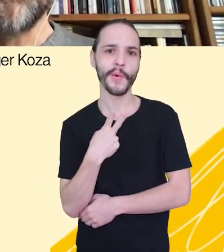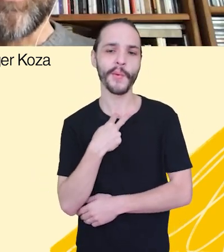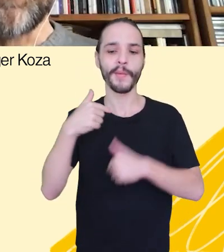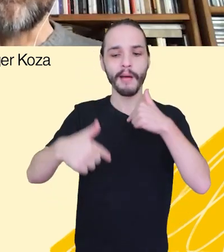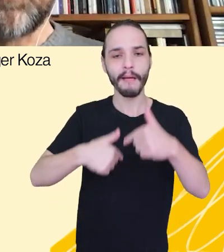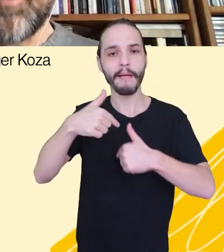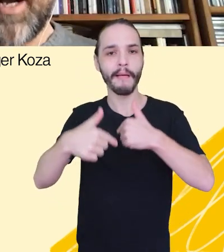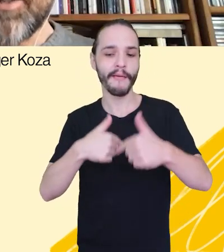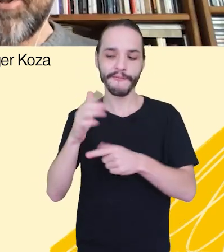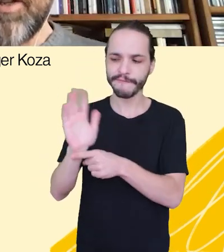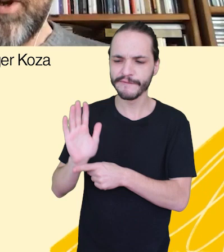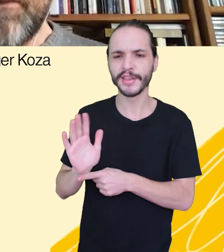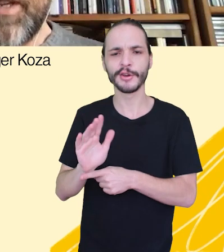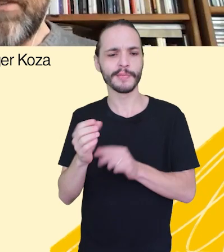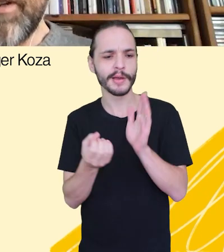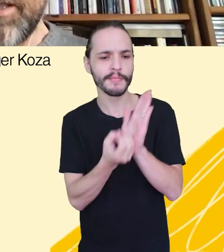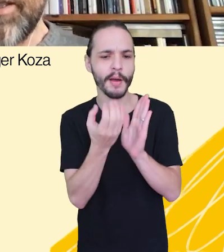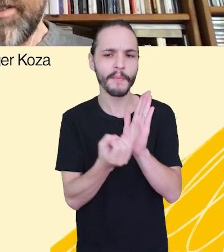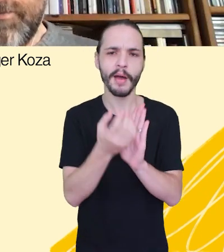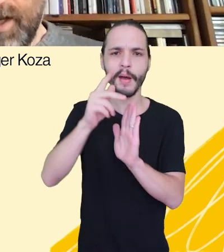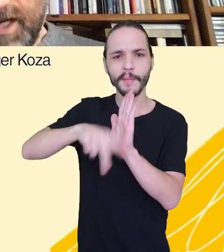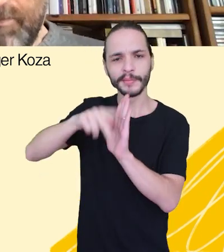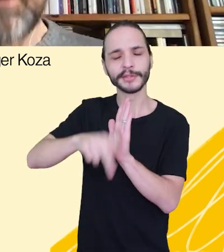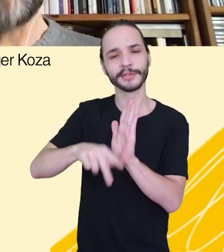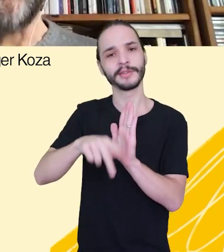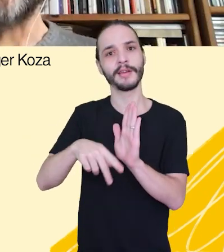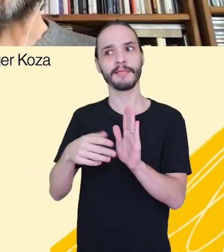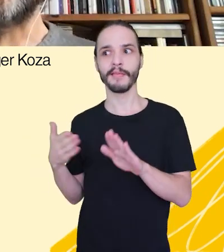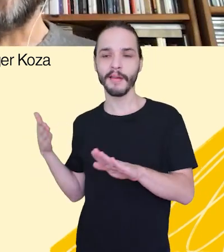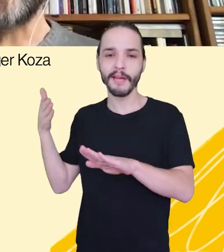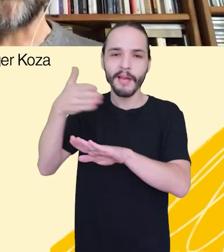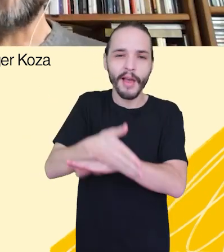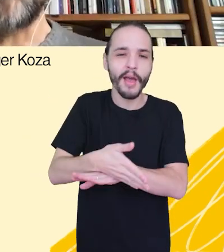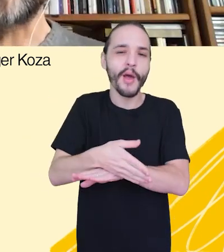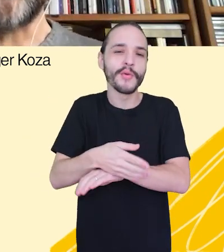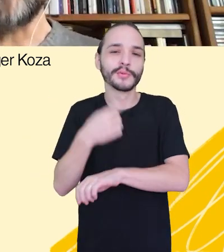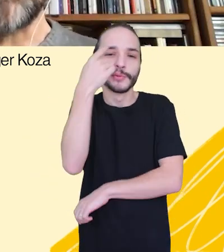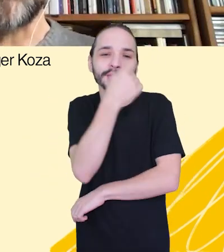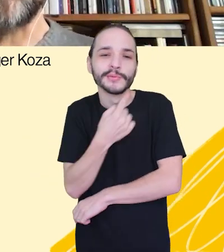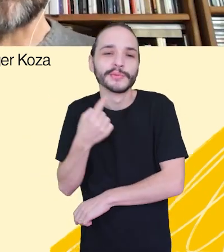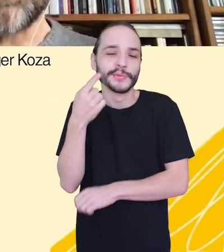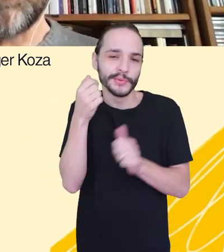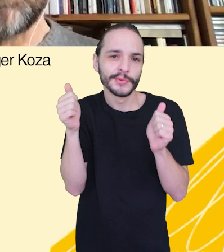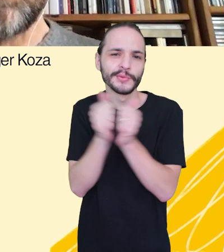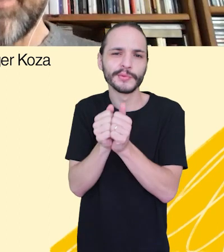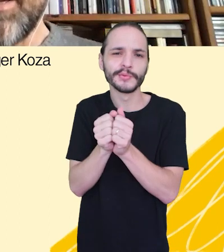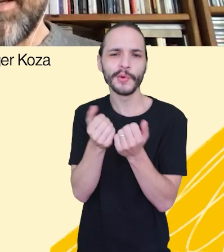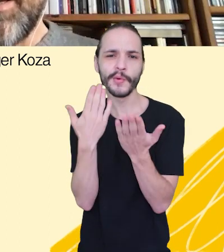And to us that you have given us a couple of minutes to be talking about cinema, your cinema